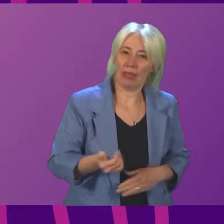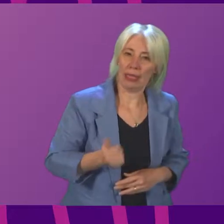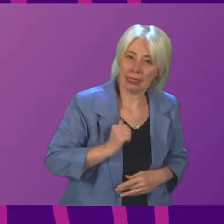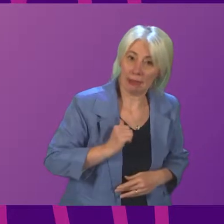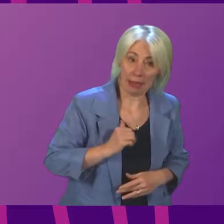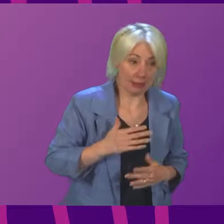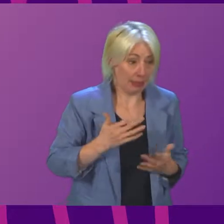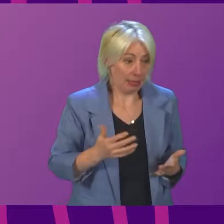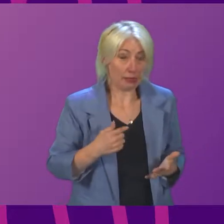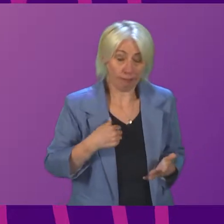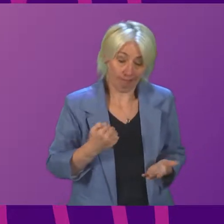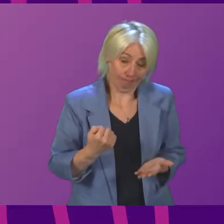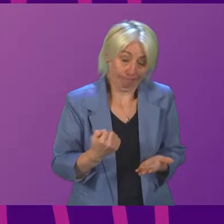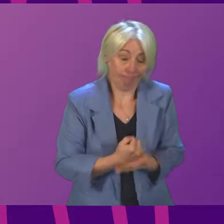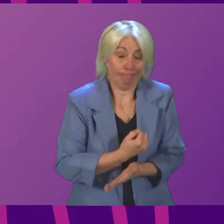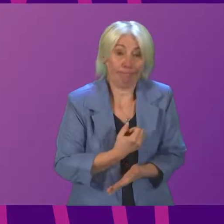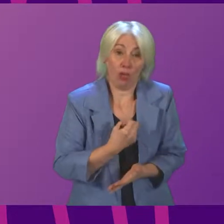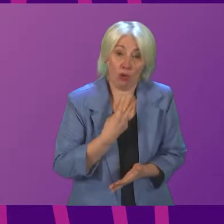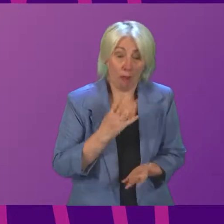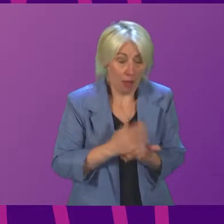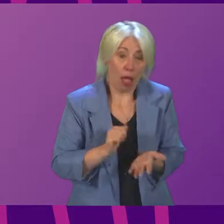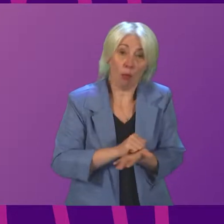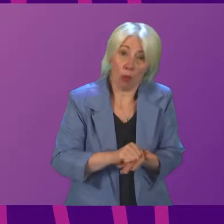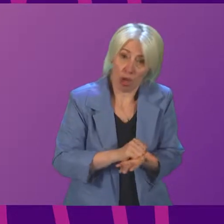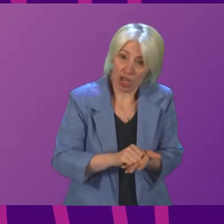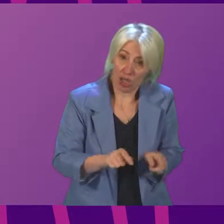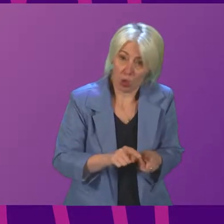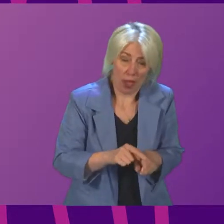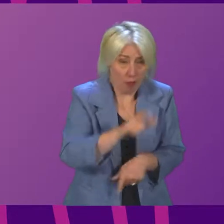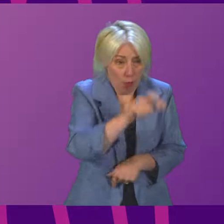I not only regret that but apologise for any suffering that has been caused.